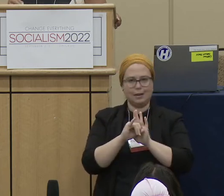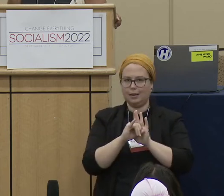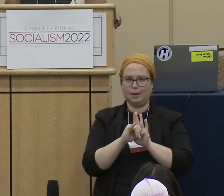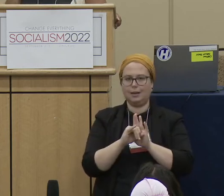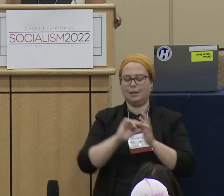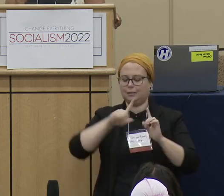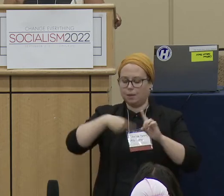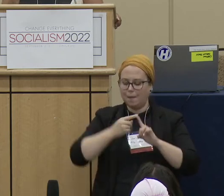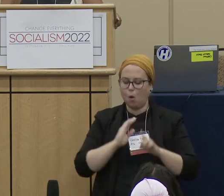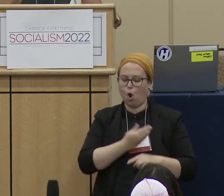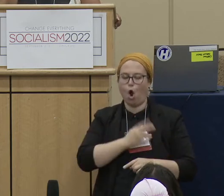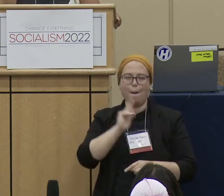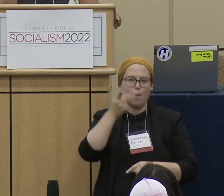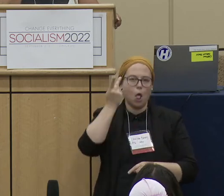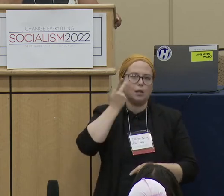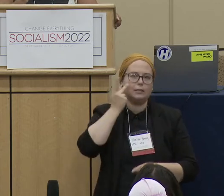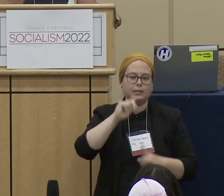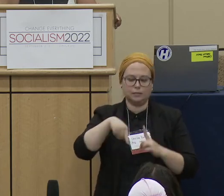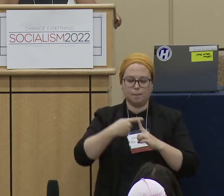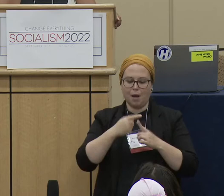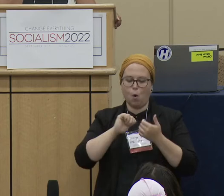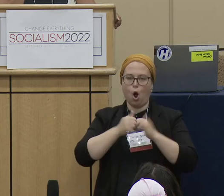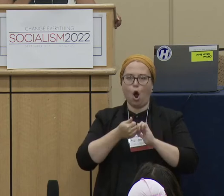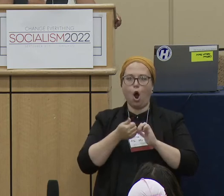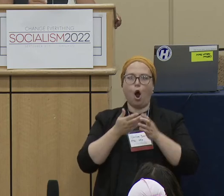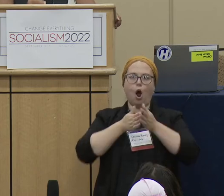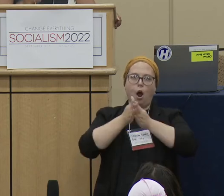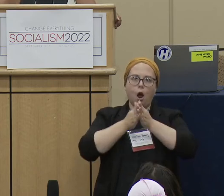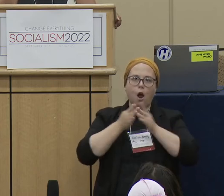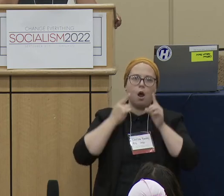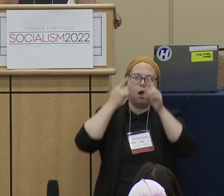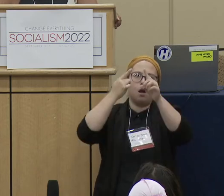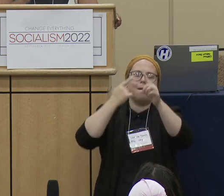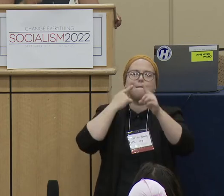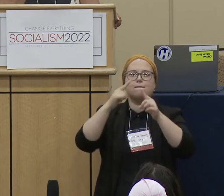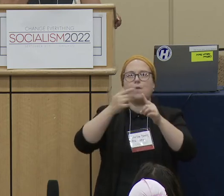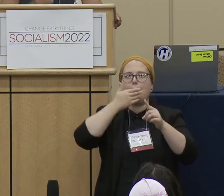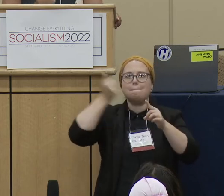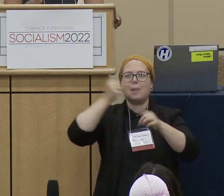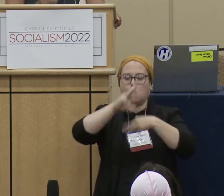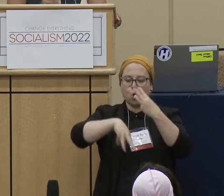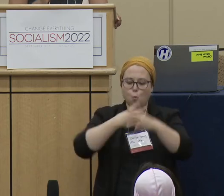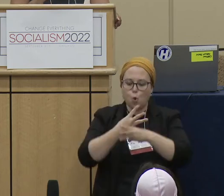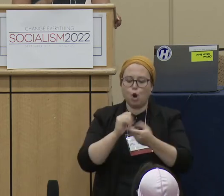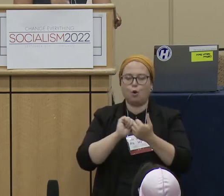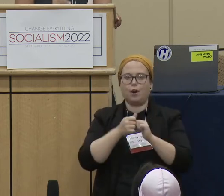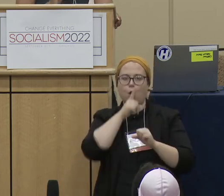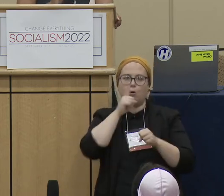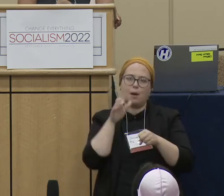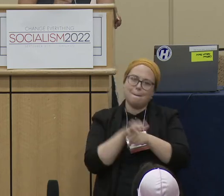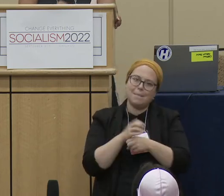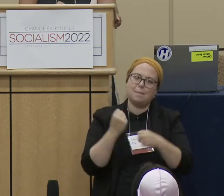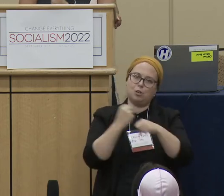not about our identity. It is about our politic. It is about our aspiration for a better world and our commitment to